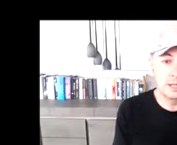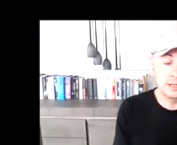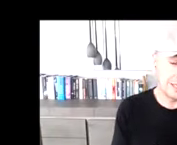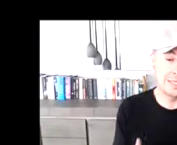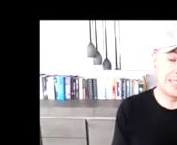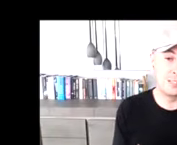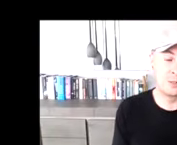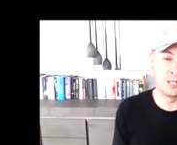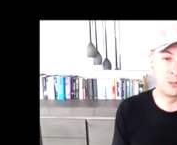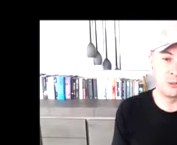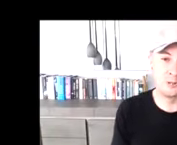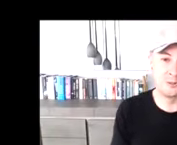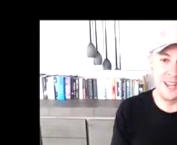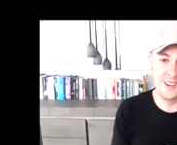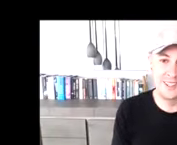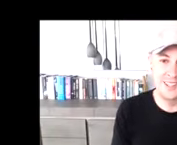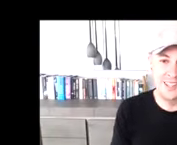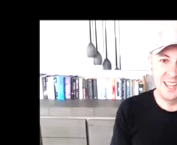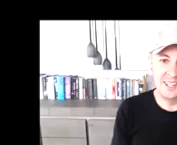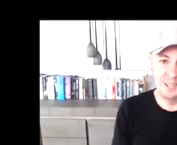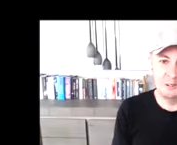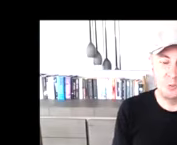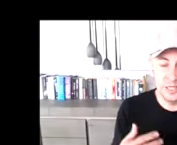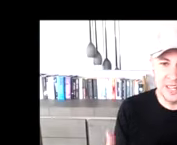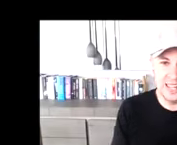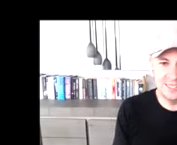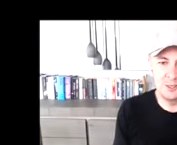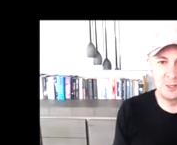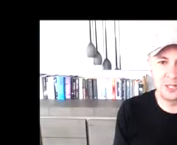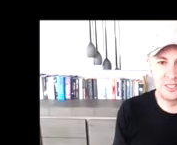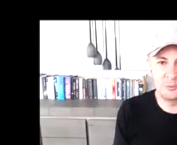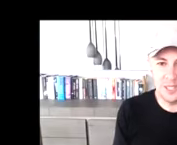that can lead to an inclusive now. And we're glad that you're joining with us